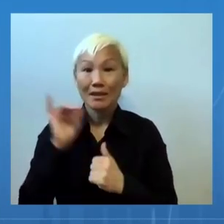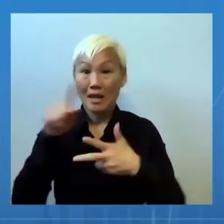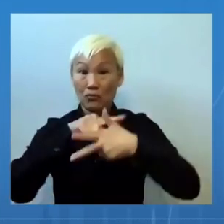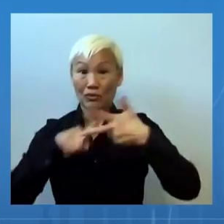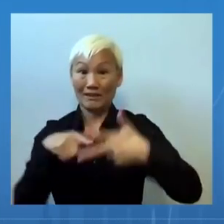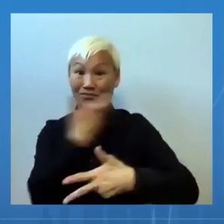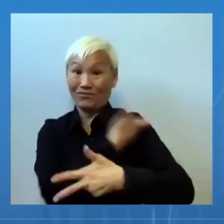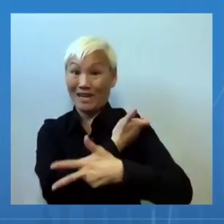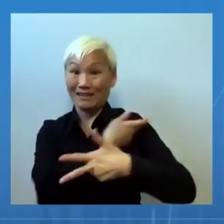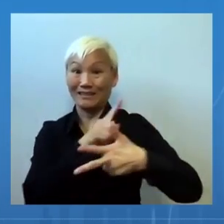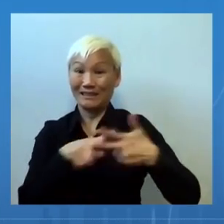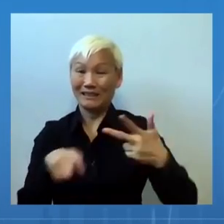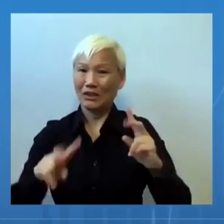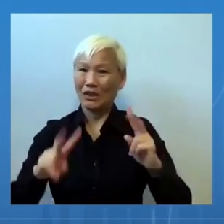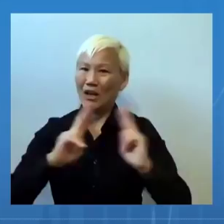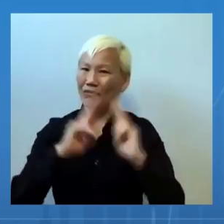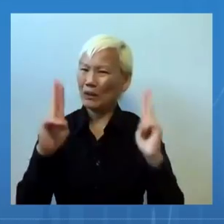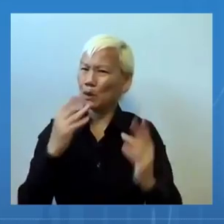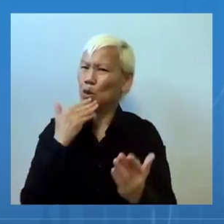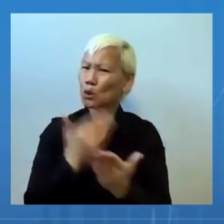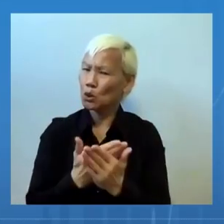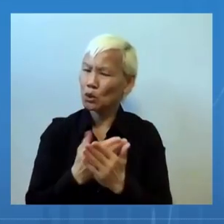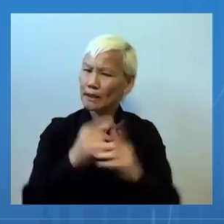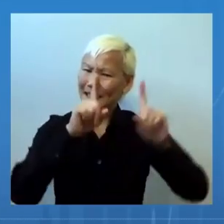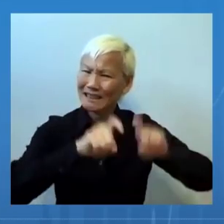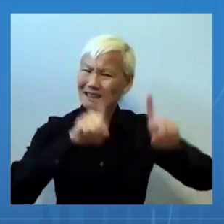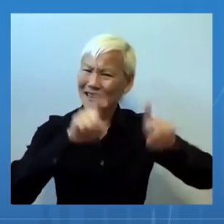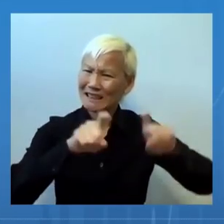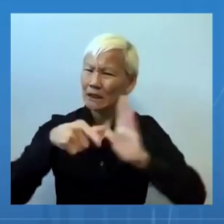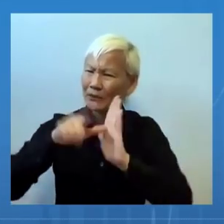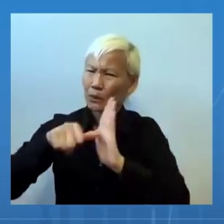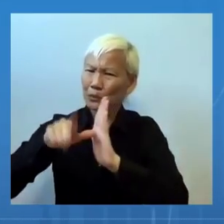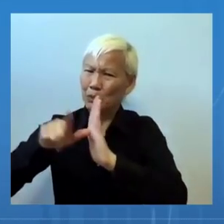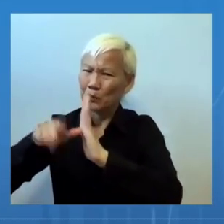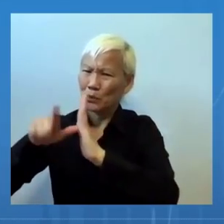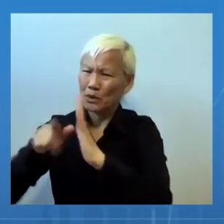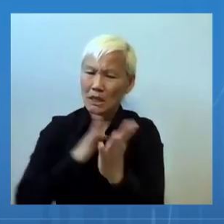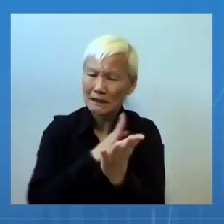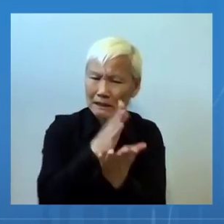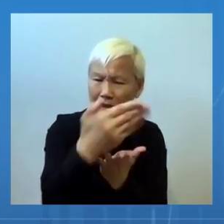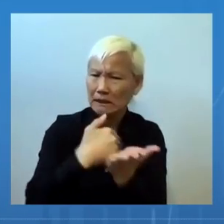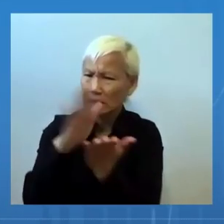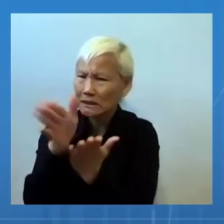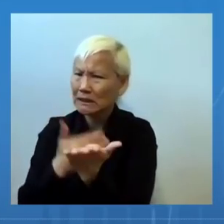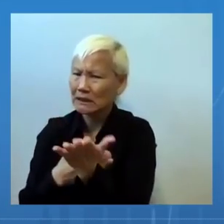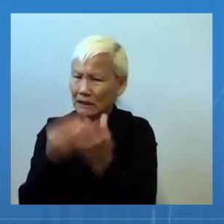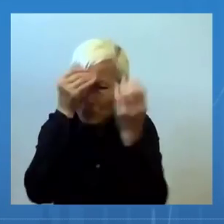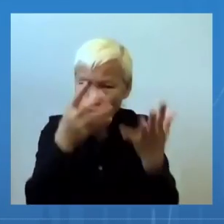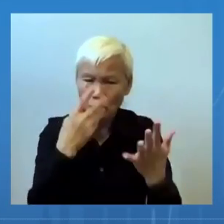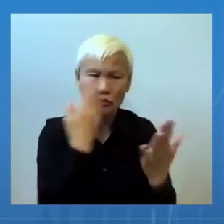and the data are publicly and transparently reviewed in the advisory committee meetings. The thing that's most important